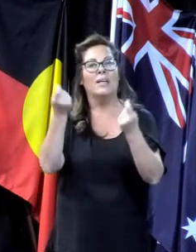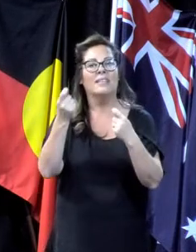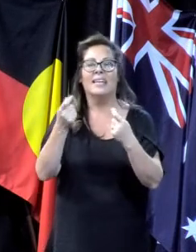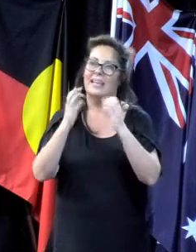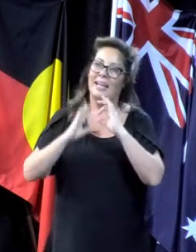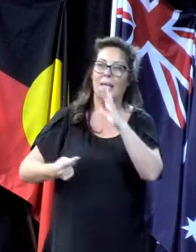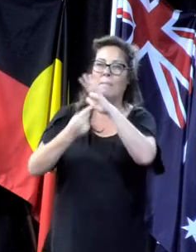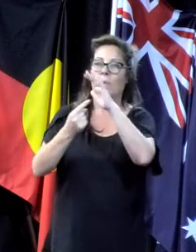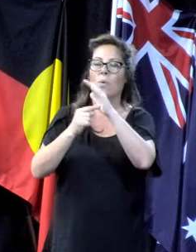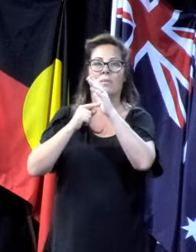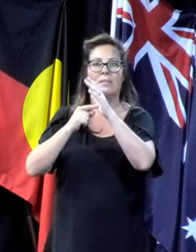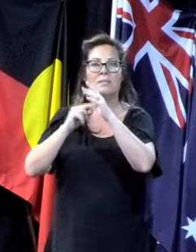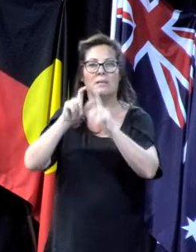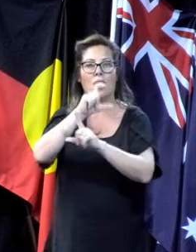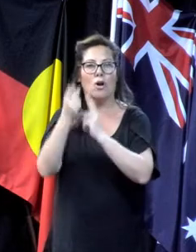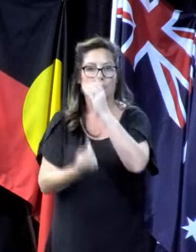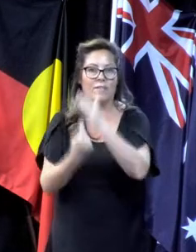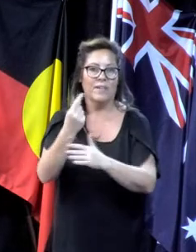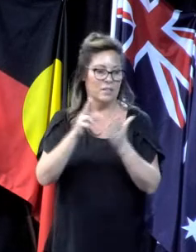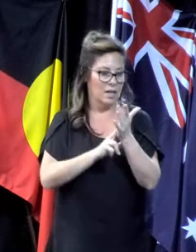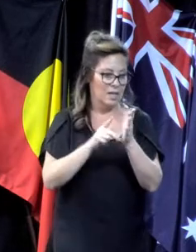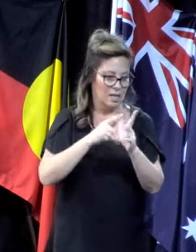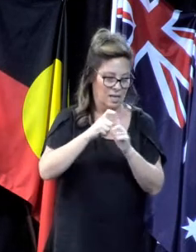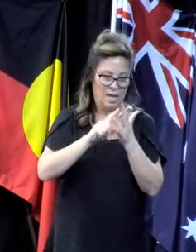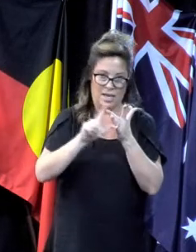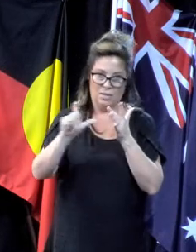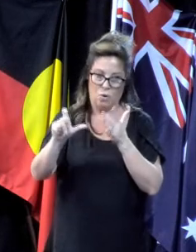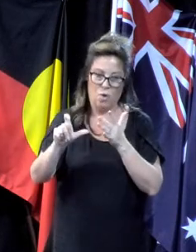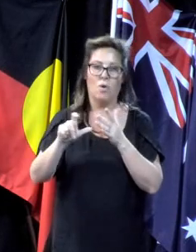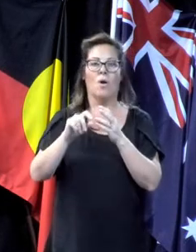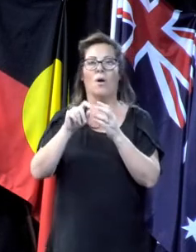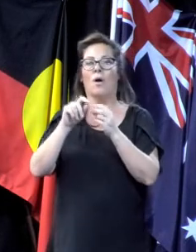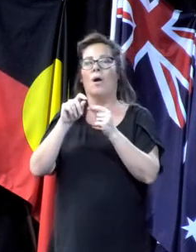It is a fantastic event or our school and community.